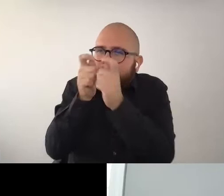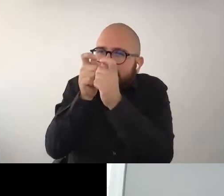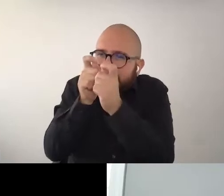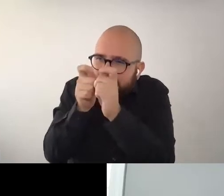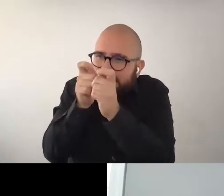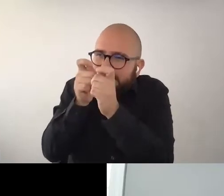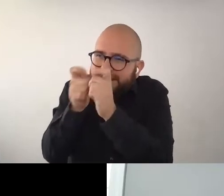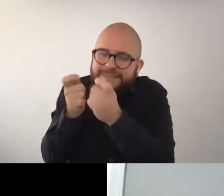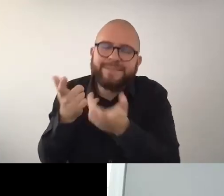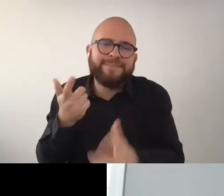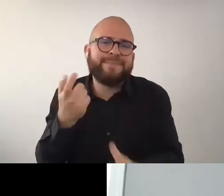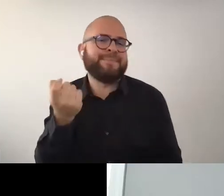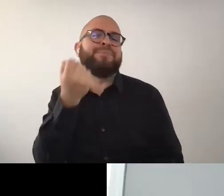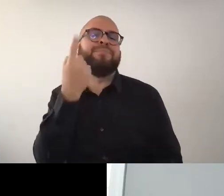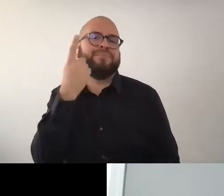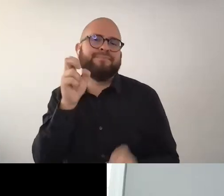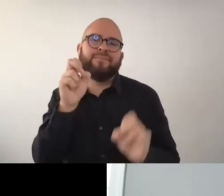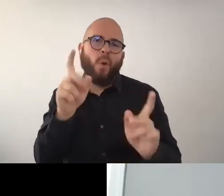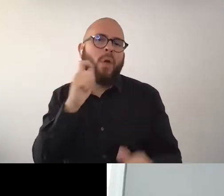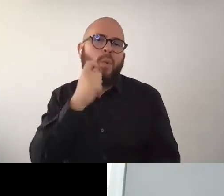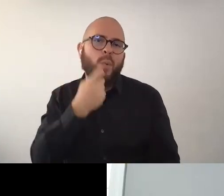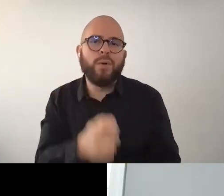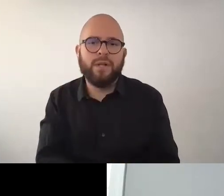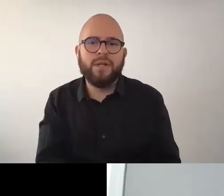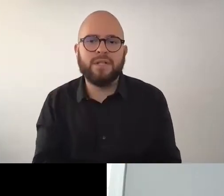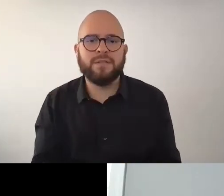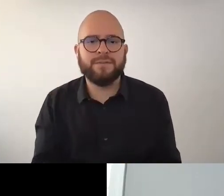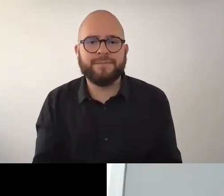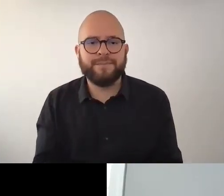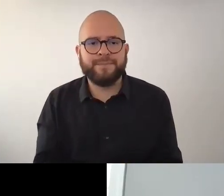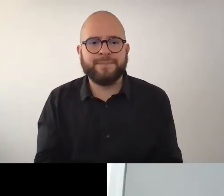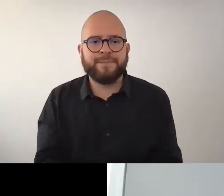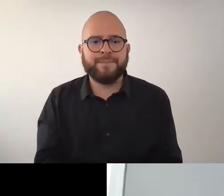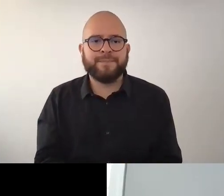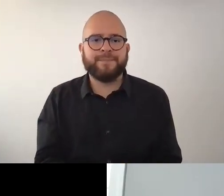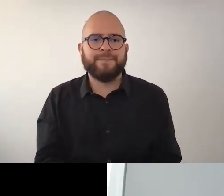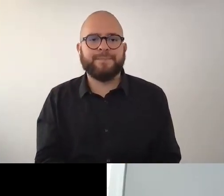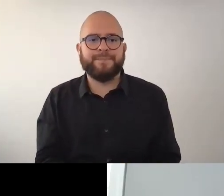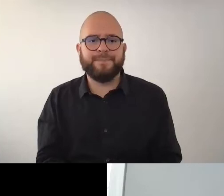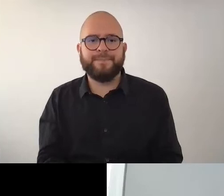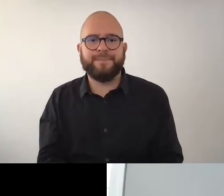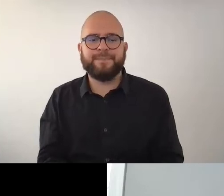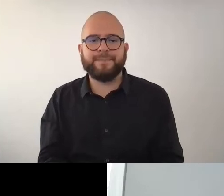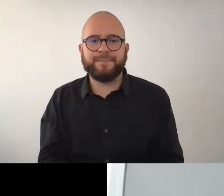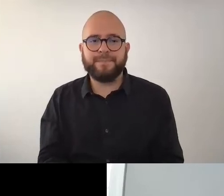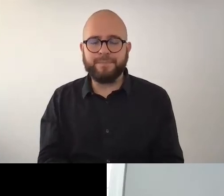Yes, exactly. - Okay, cool. This question from a member, how does the elimination